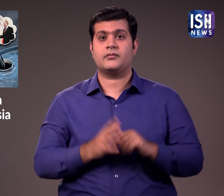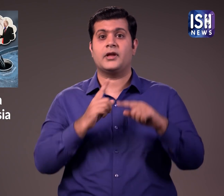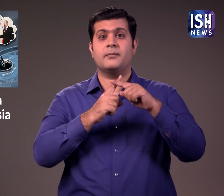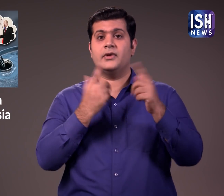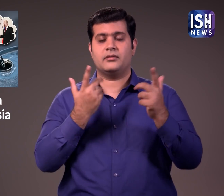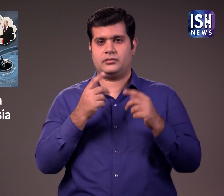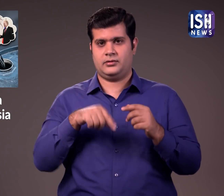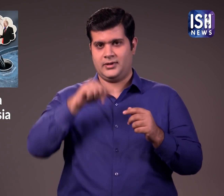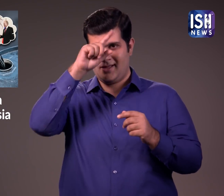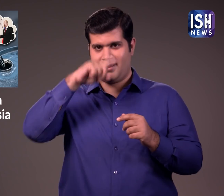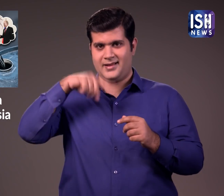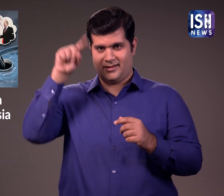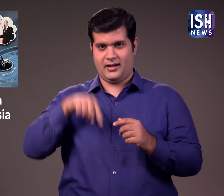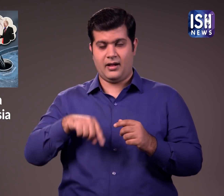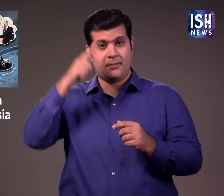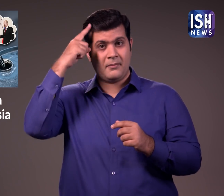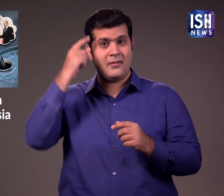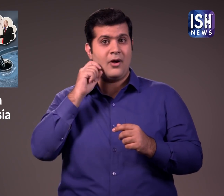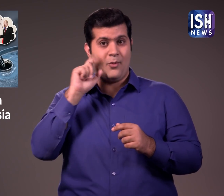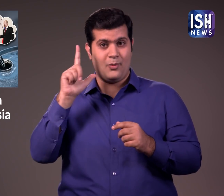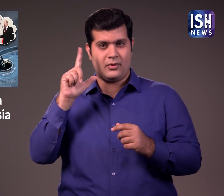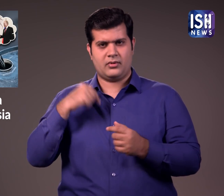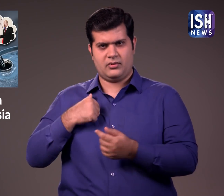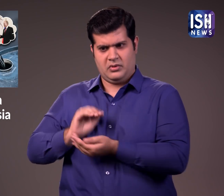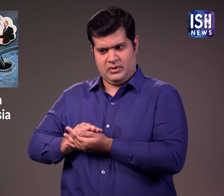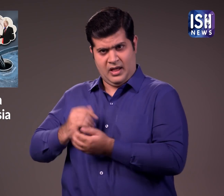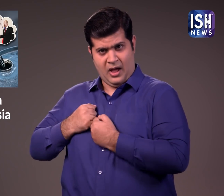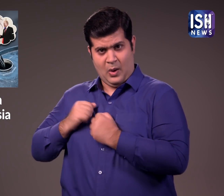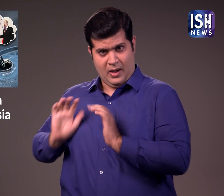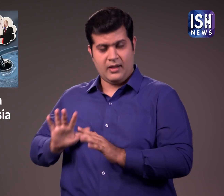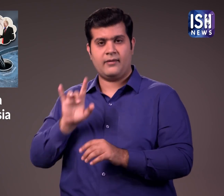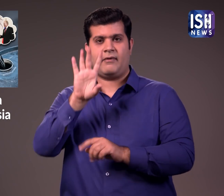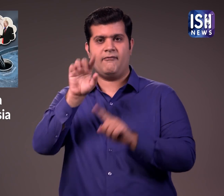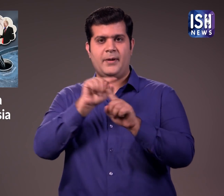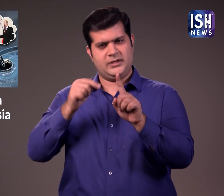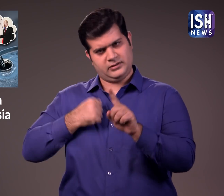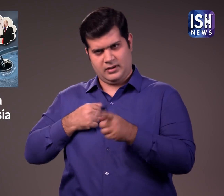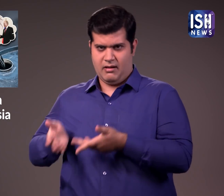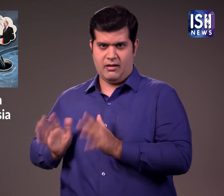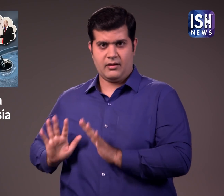India imports 85% of its oil needs. The rest 15% we get from India.